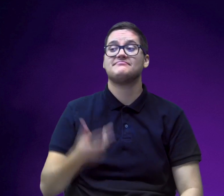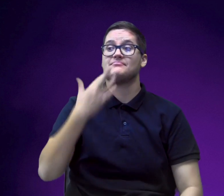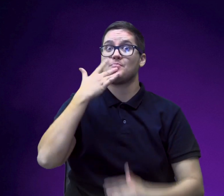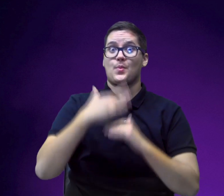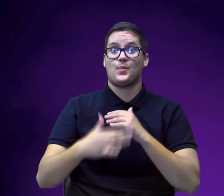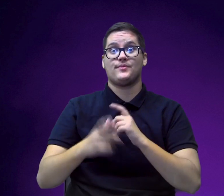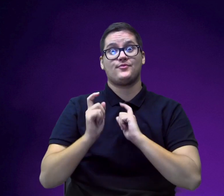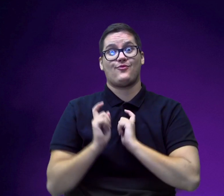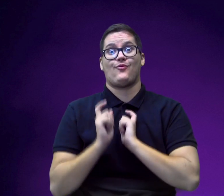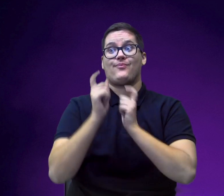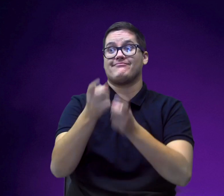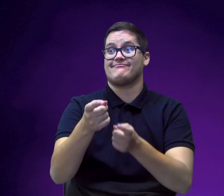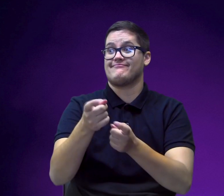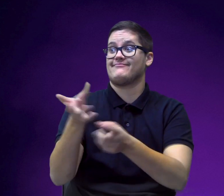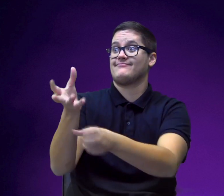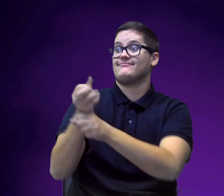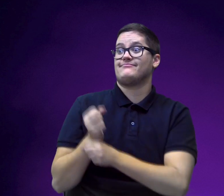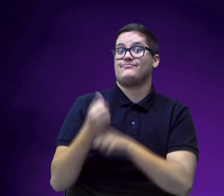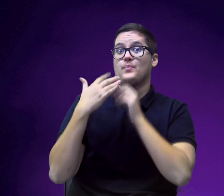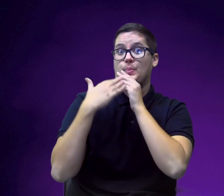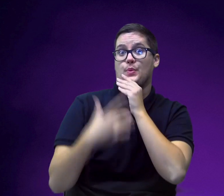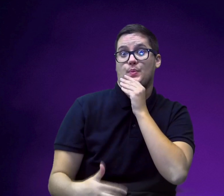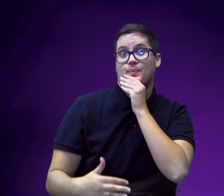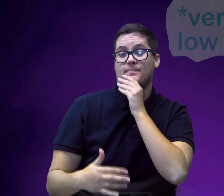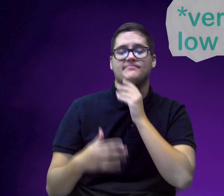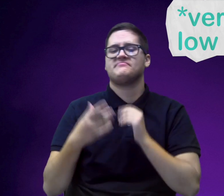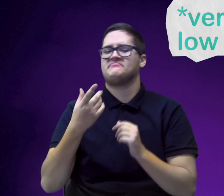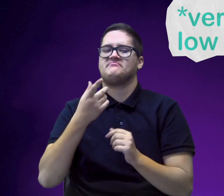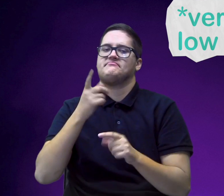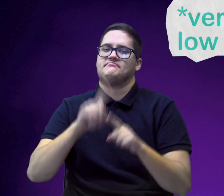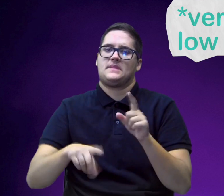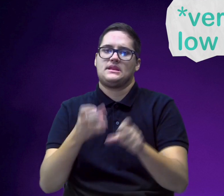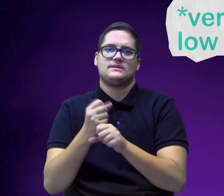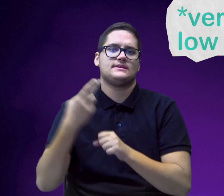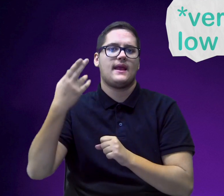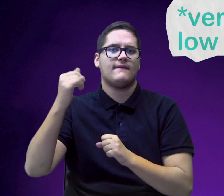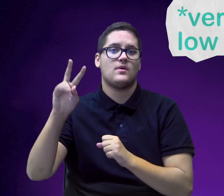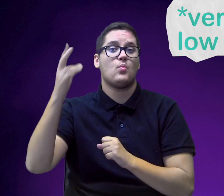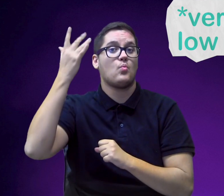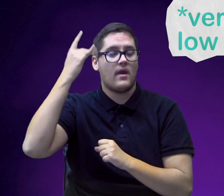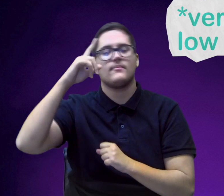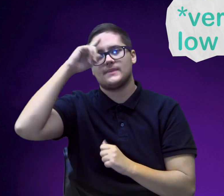As for blood donation, there is a very very low chance of getting HIV.